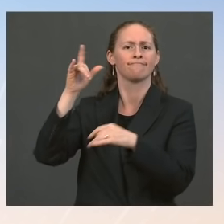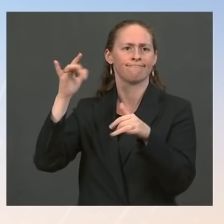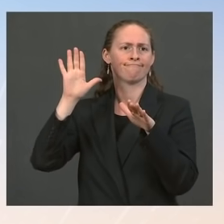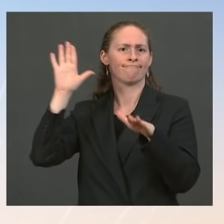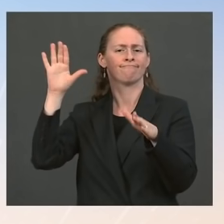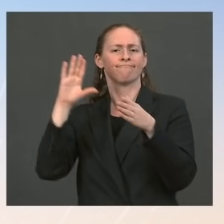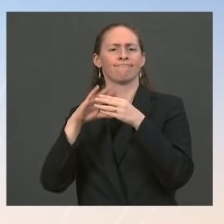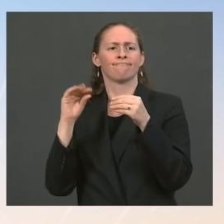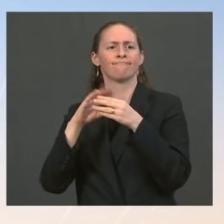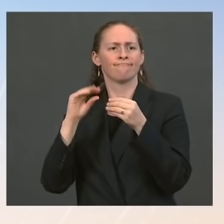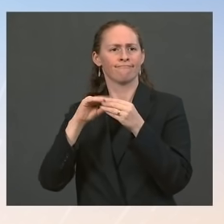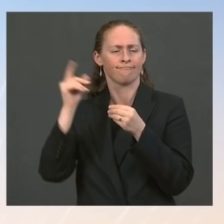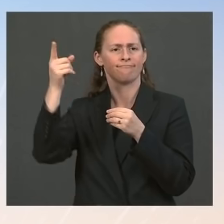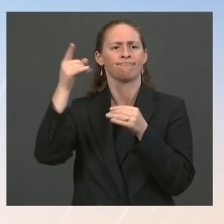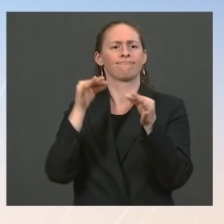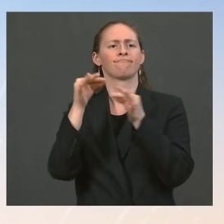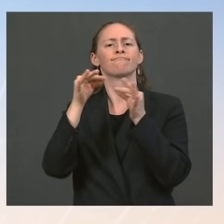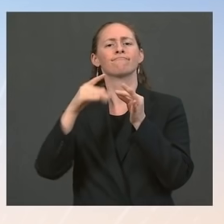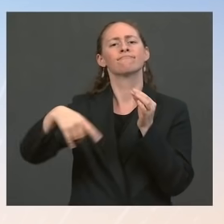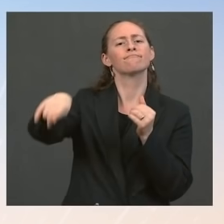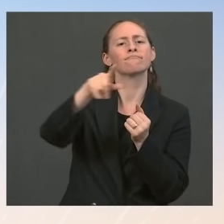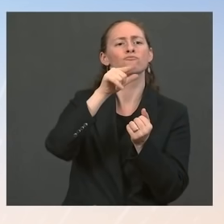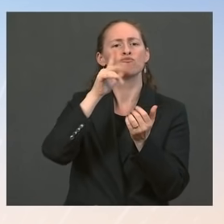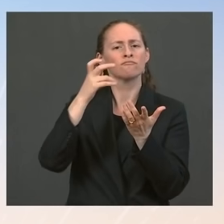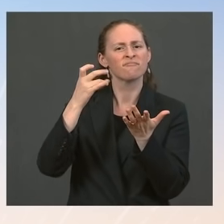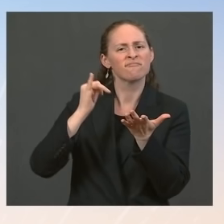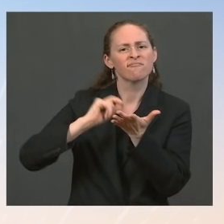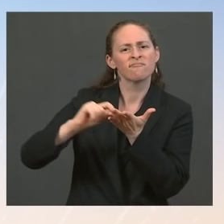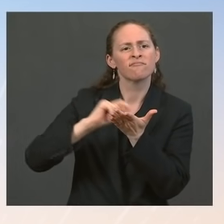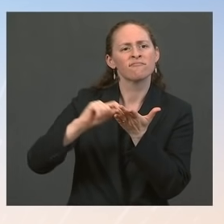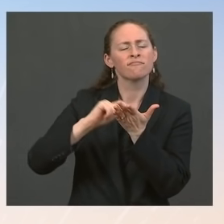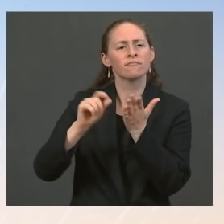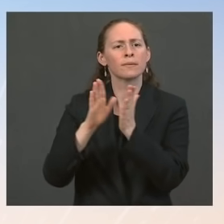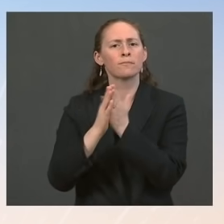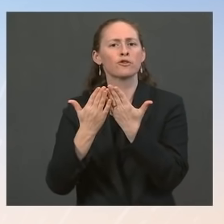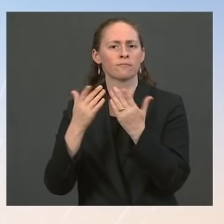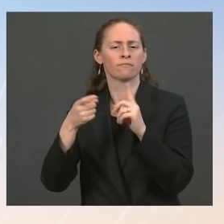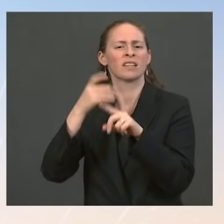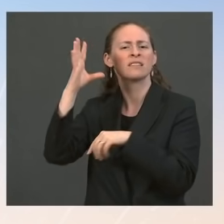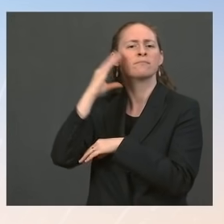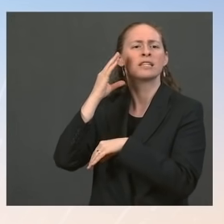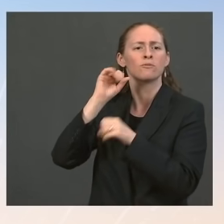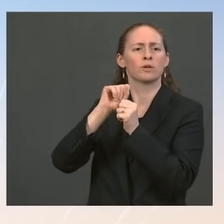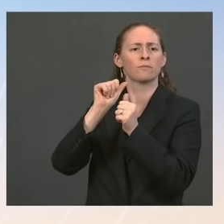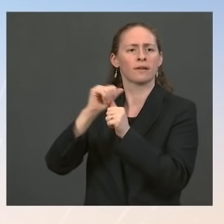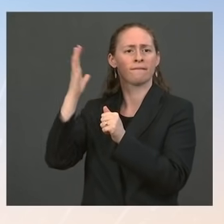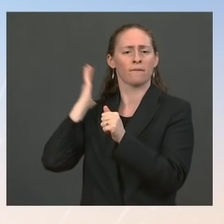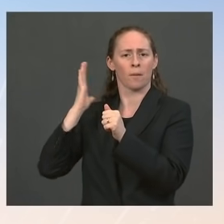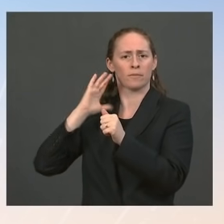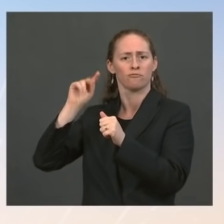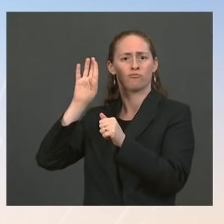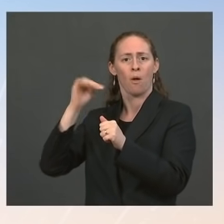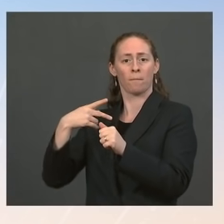about the former President. Does President Biden think that's appropriate? Ms. Psaki: I don't -- I'm not going to make an evaluation on that from here.